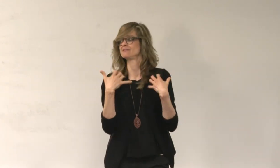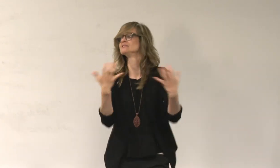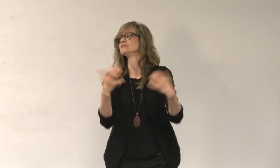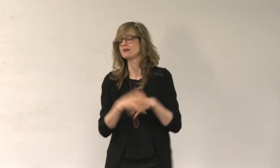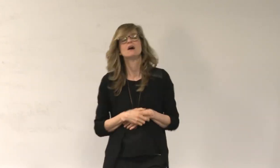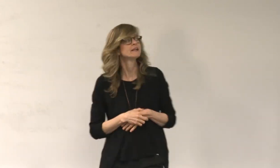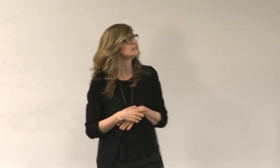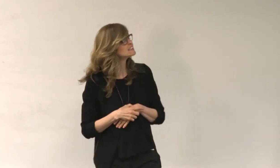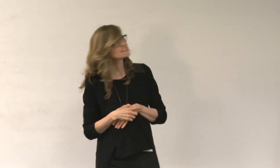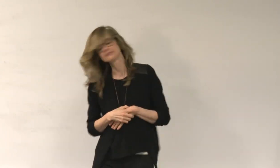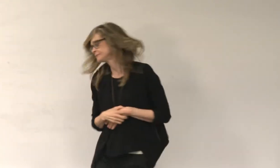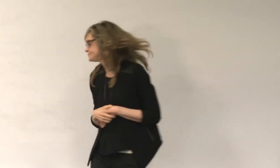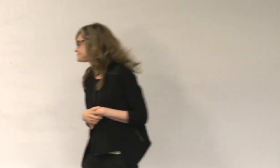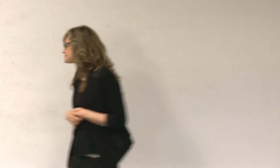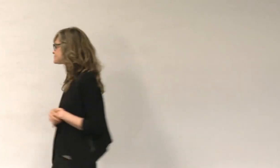FOR A GENERAL TOPIC-- OR A GENERAL AUDIENCE.